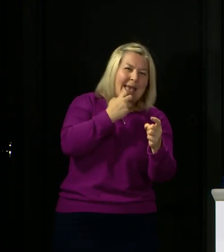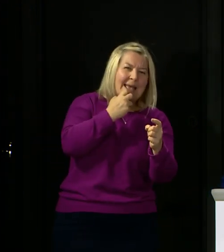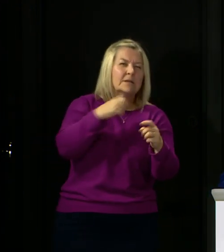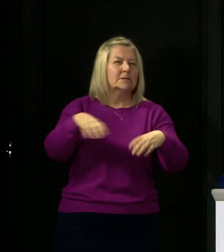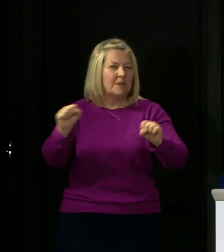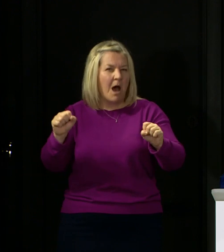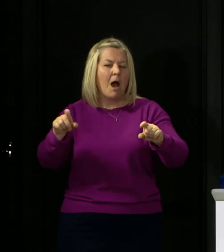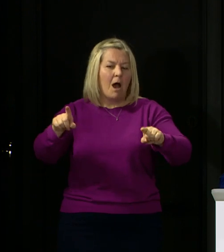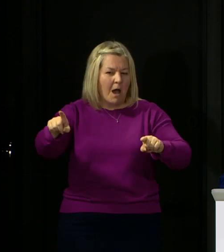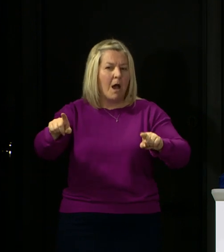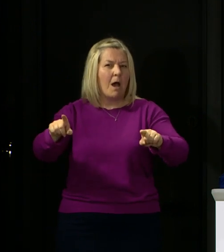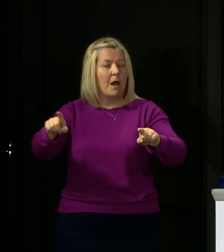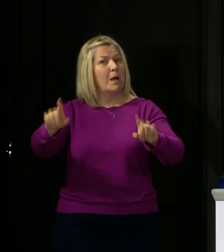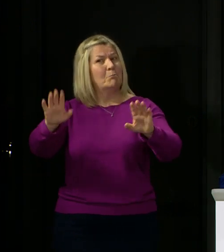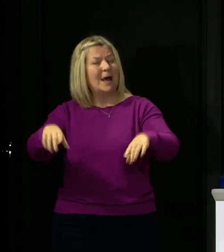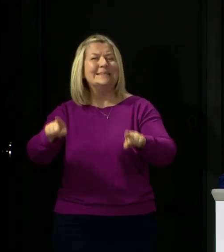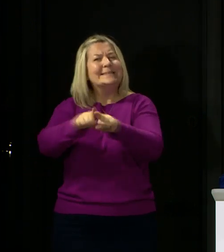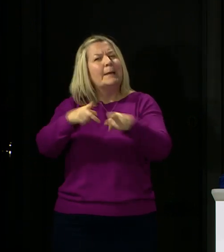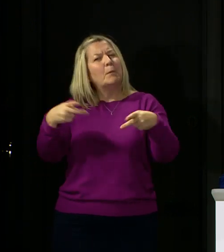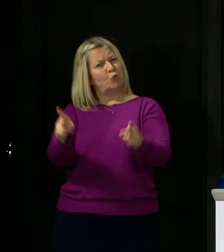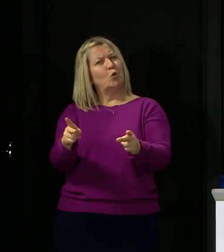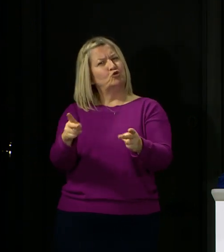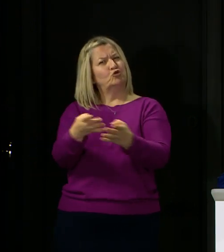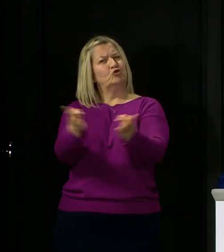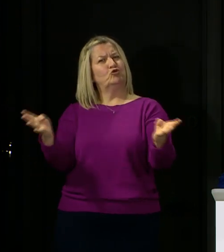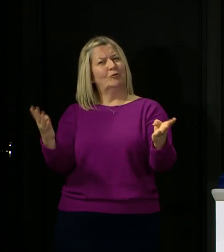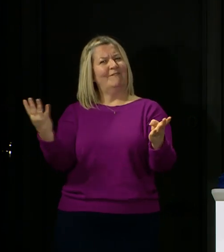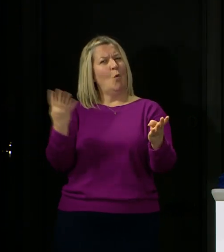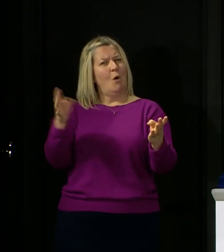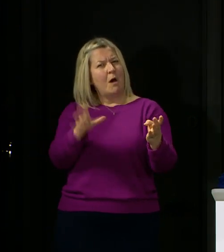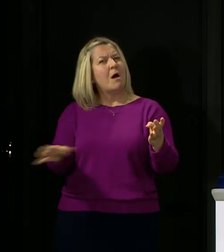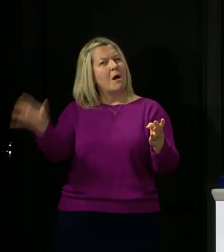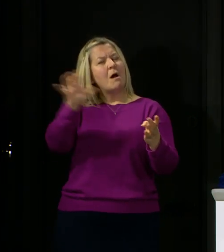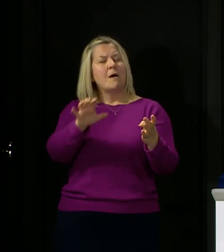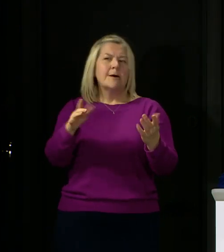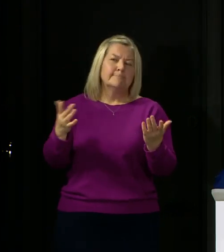approach, and we will certainly be very open to looking at what the UK Government publishes later on today.